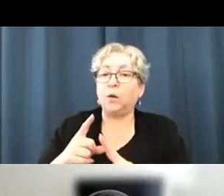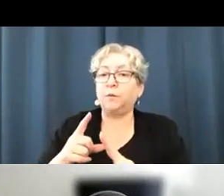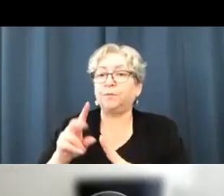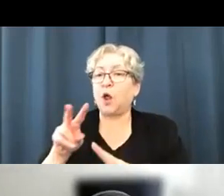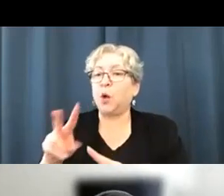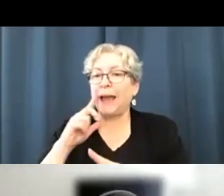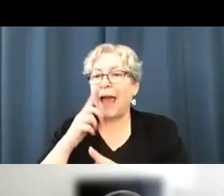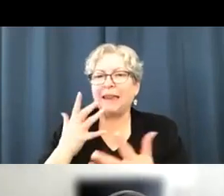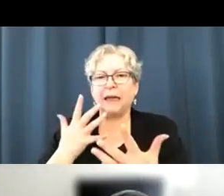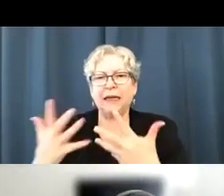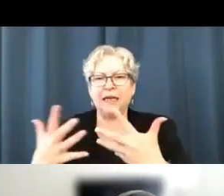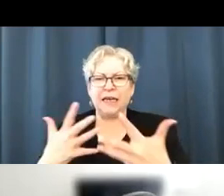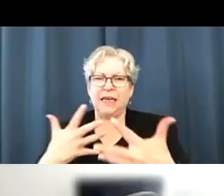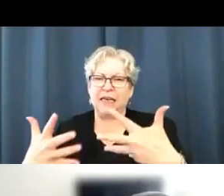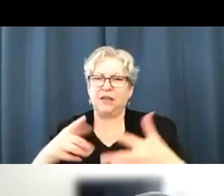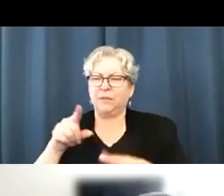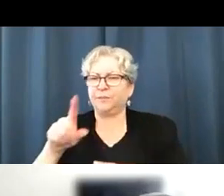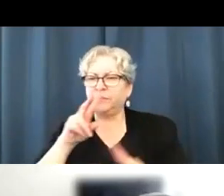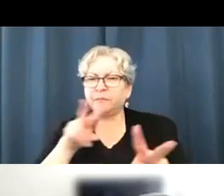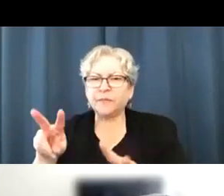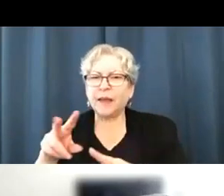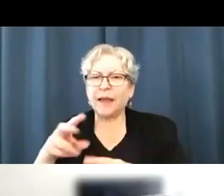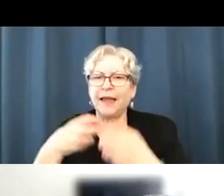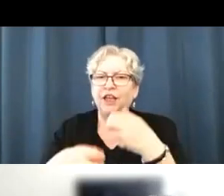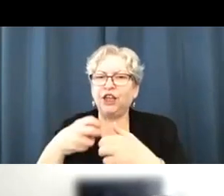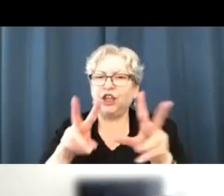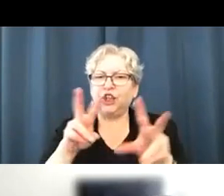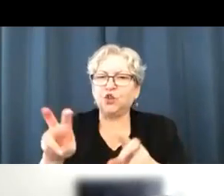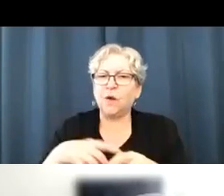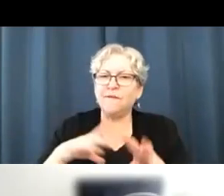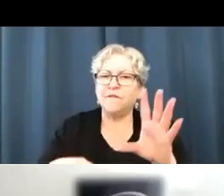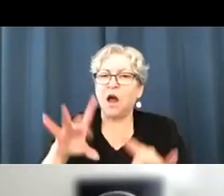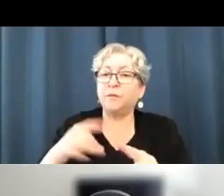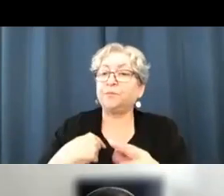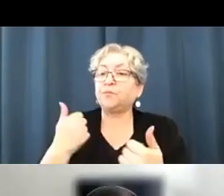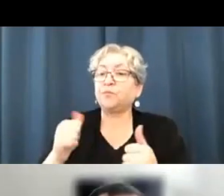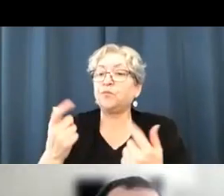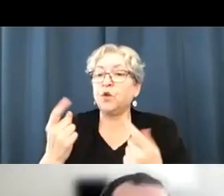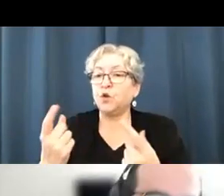and try to find issues that I can find. So, what I try to do is basically...